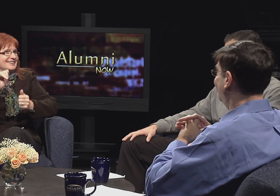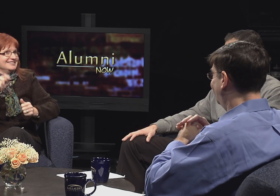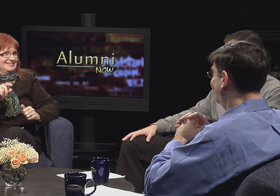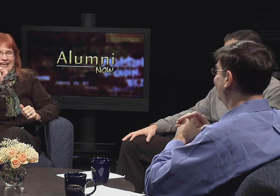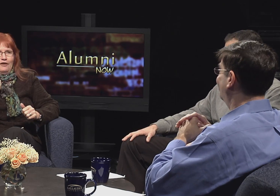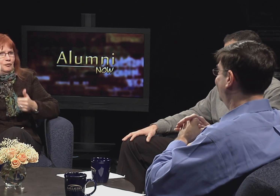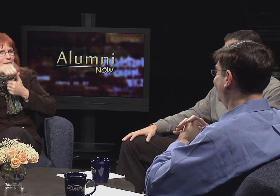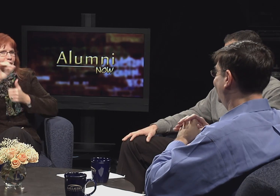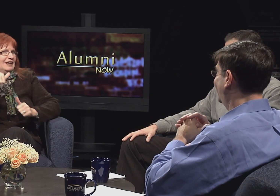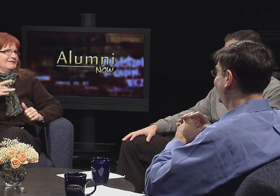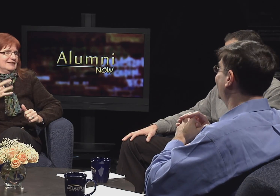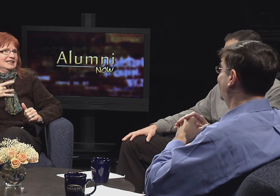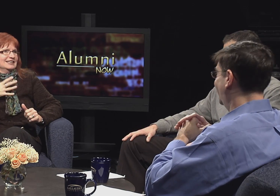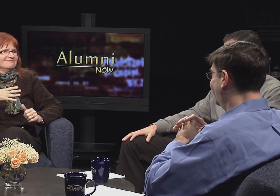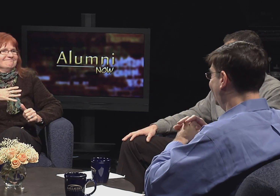I'll never forget that feeling.